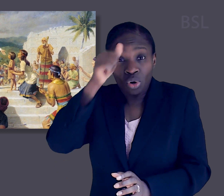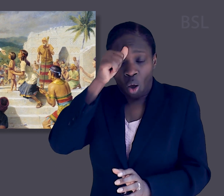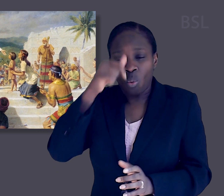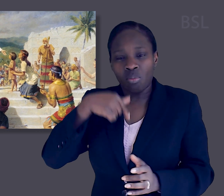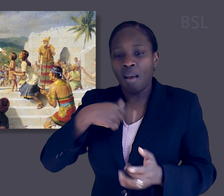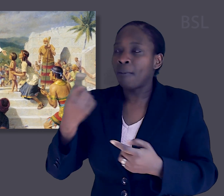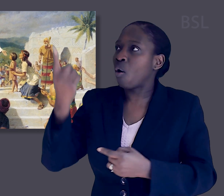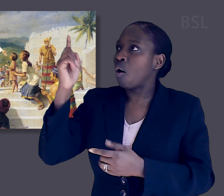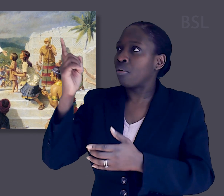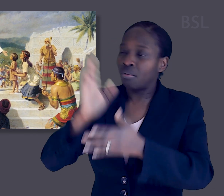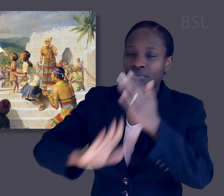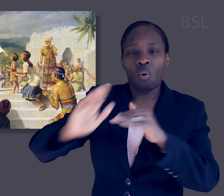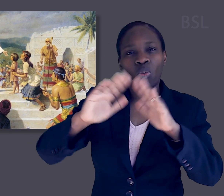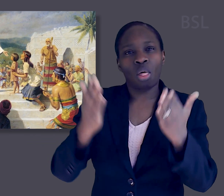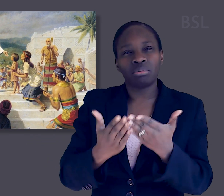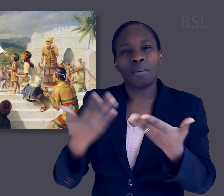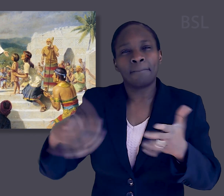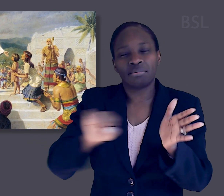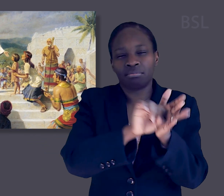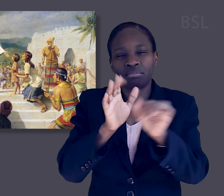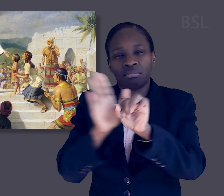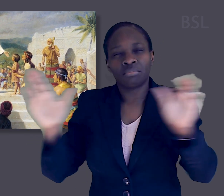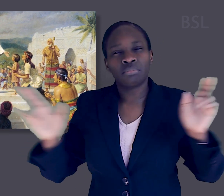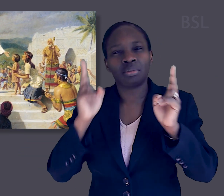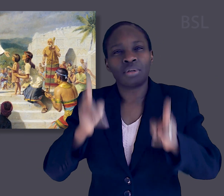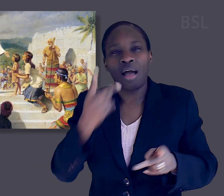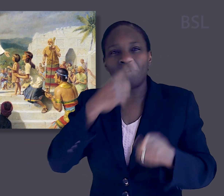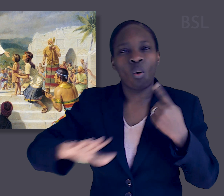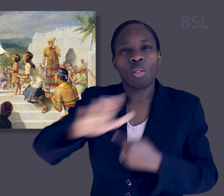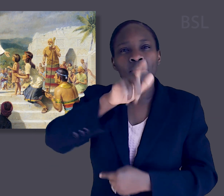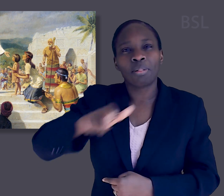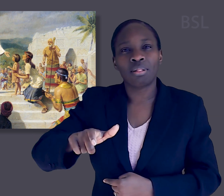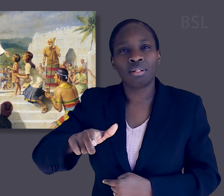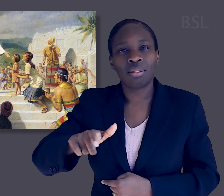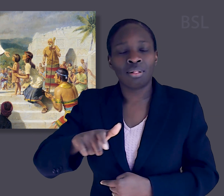that ye may know that I am … the God of the whole earth, and have been slain for the sins of the world.